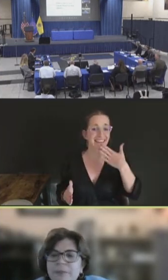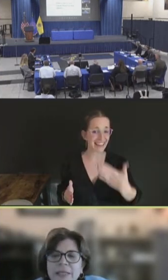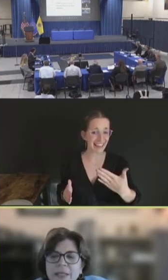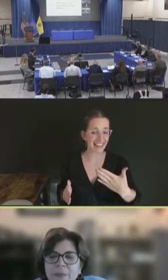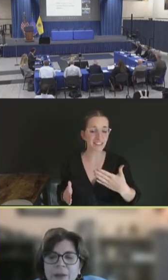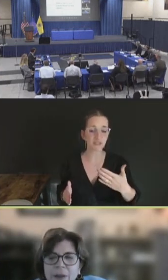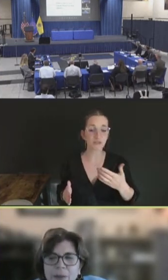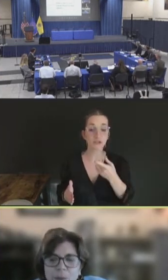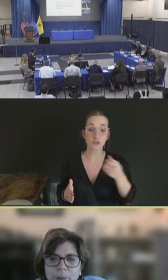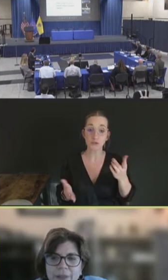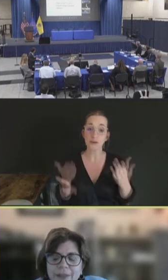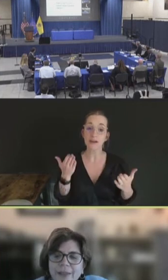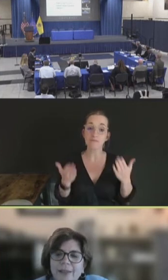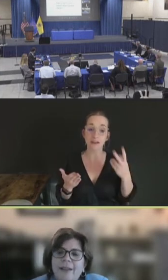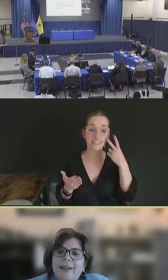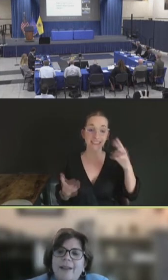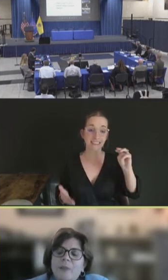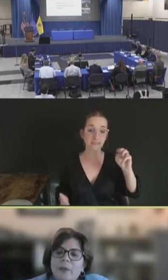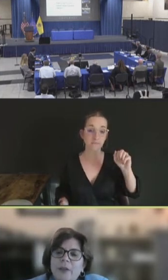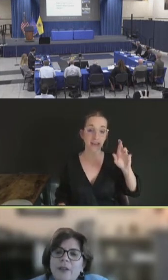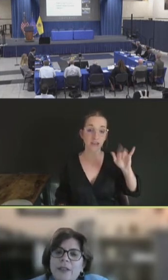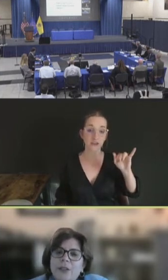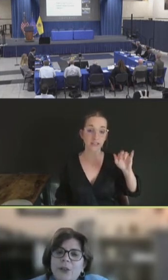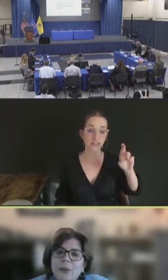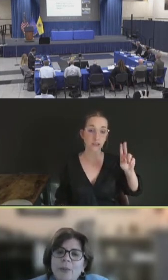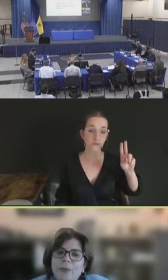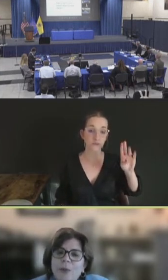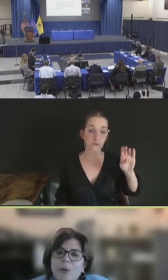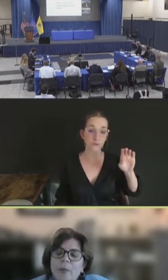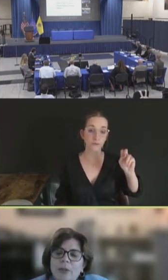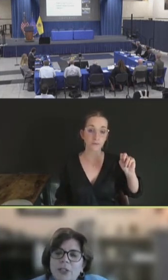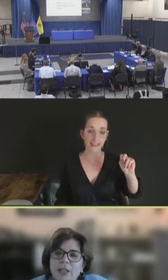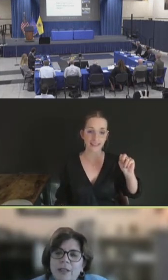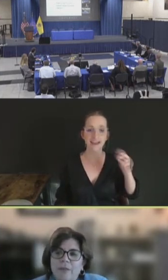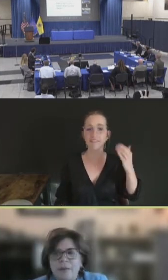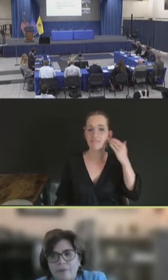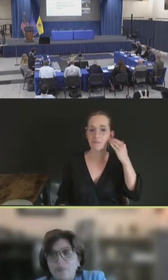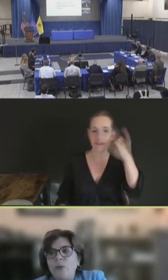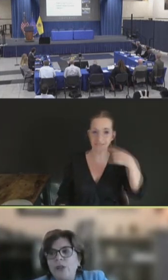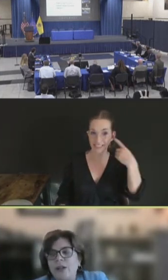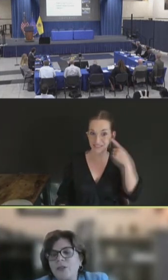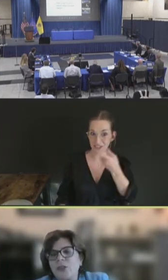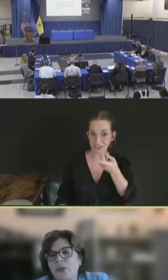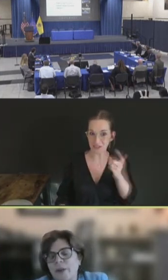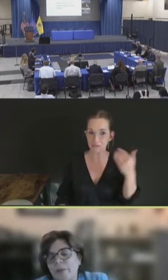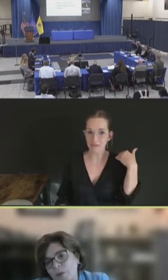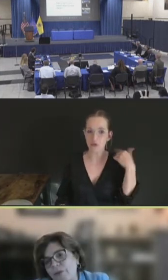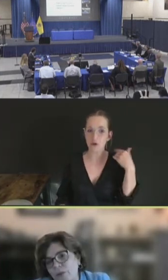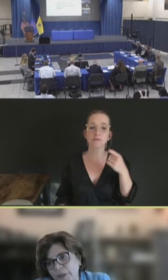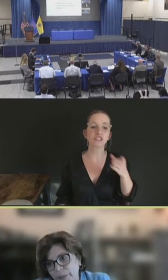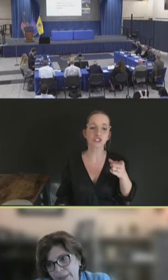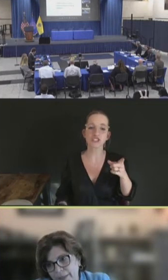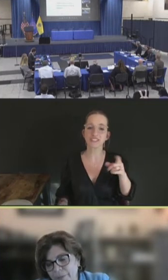seen Mary Rubin, a familiar face to you before. But she moved on, so I'm grateful to be here.